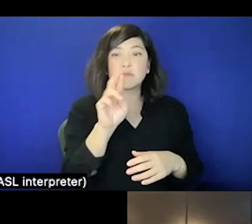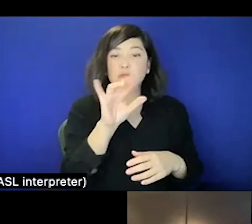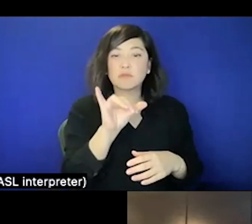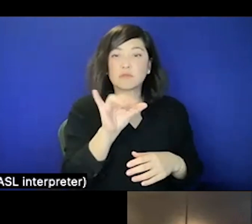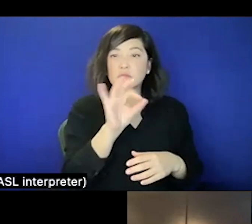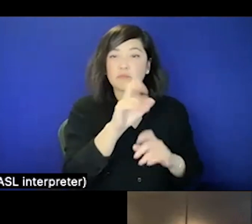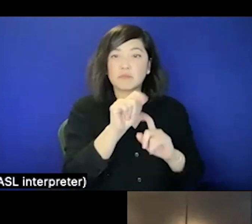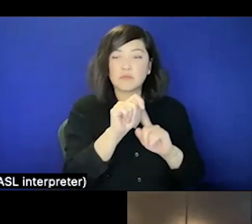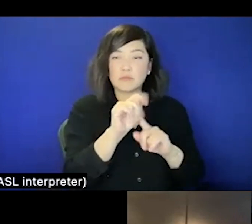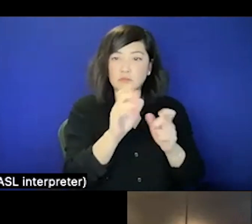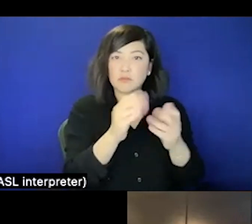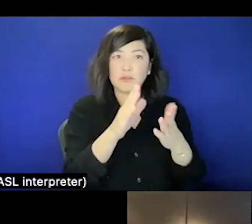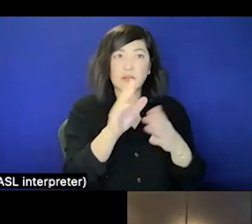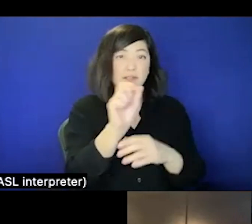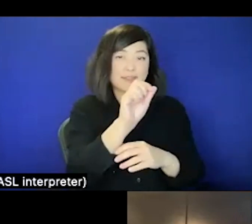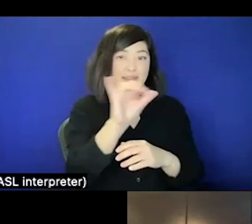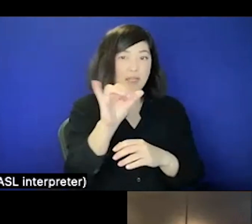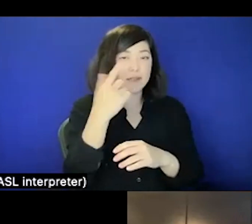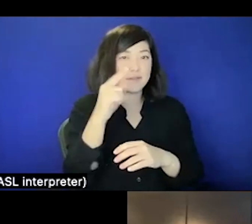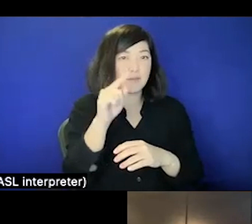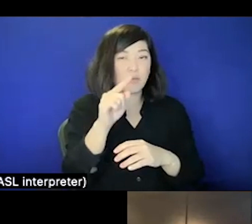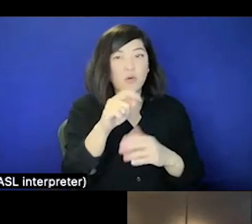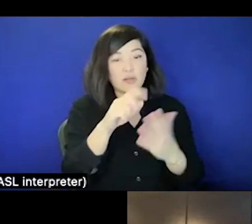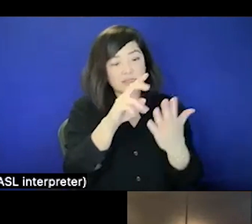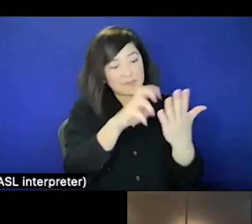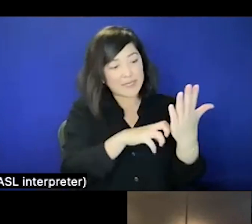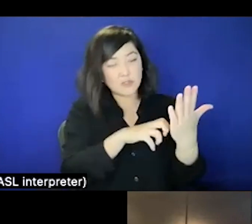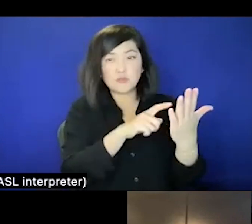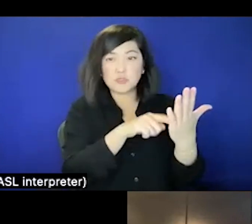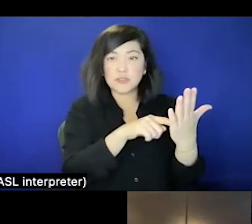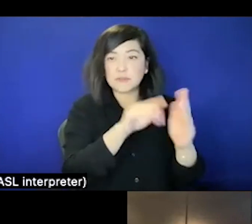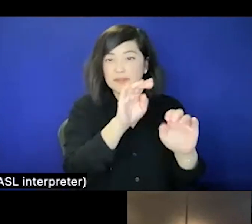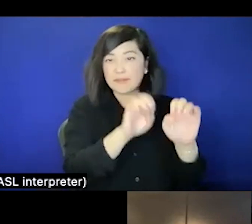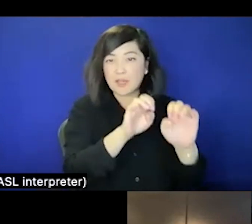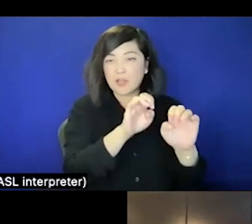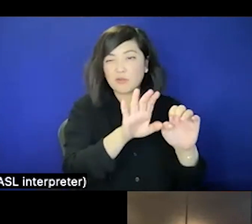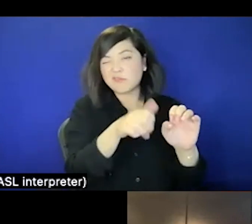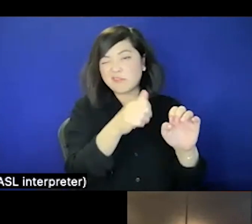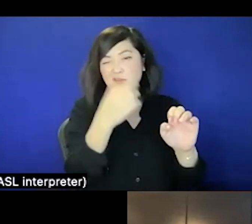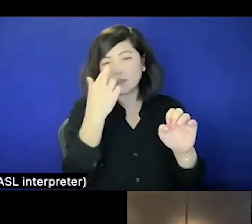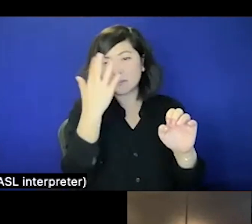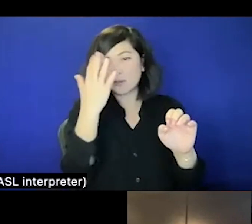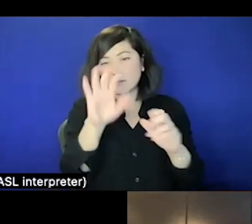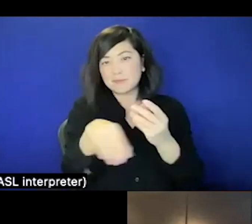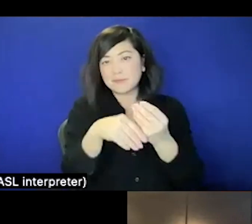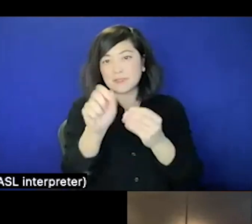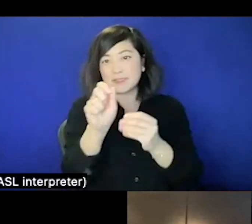solution for manuscript evaluation, among other purposes, that would be helpful in saying, here's